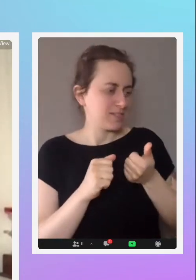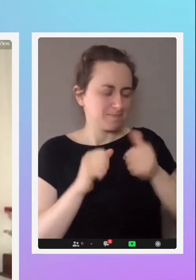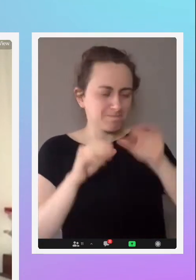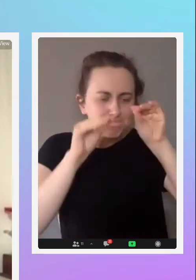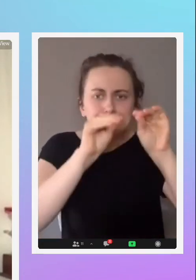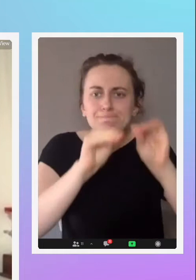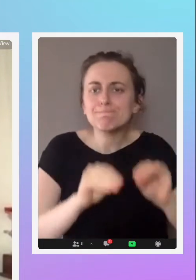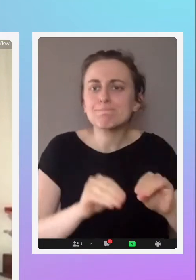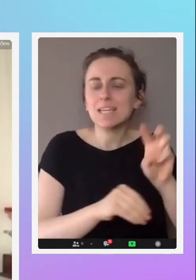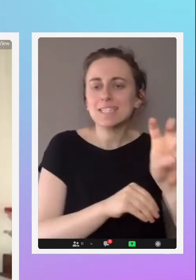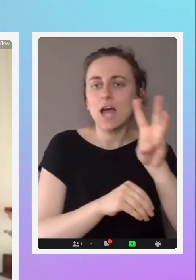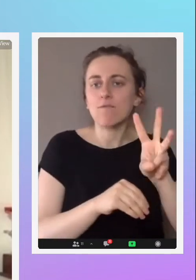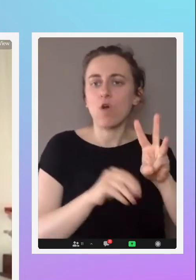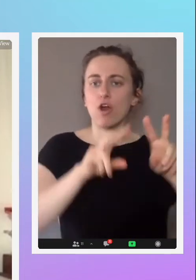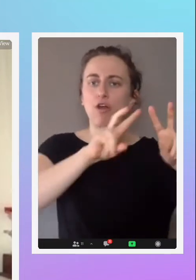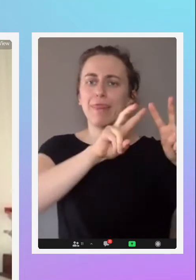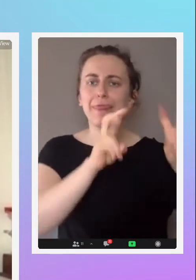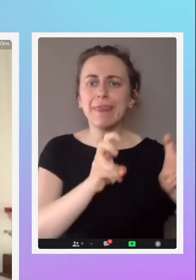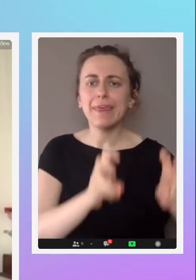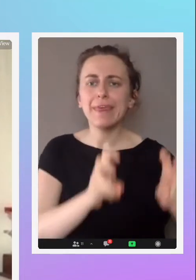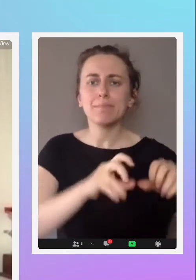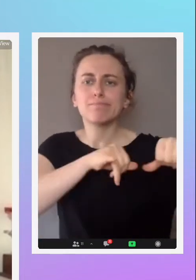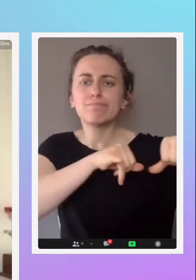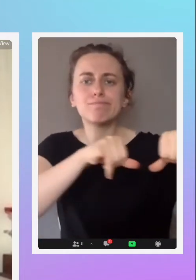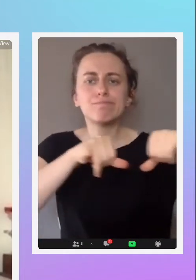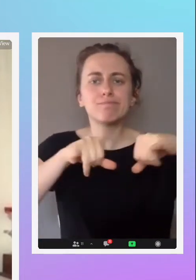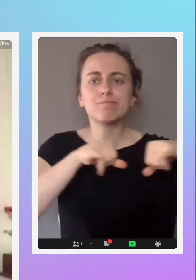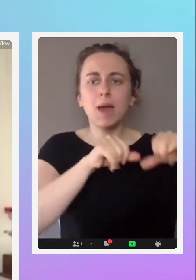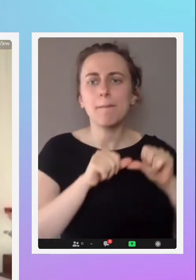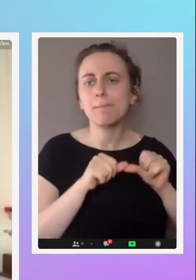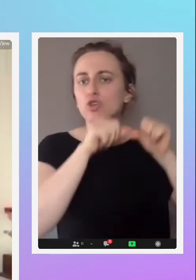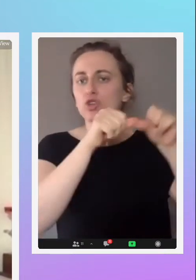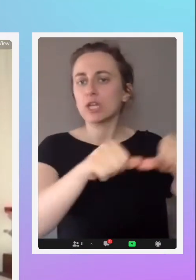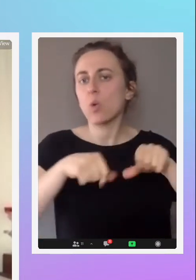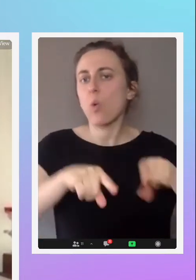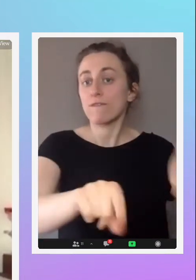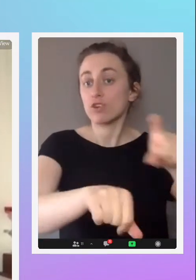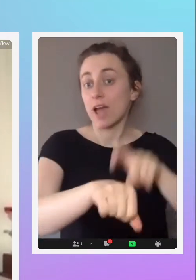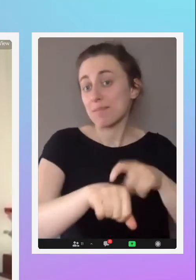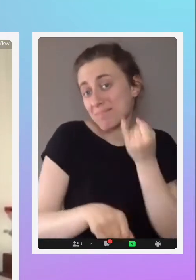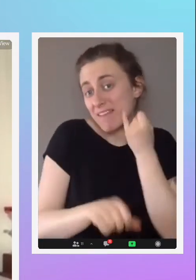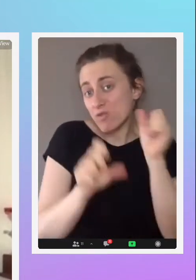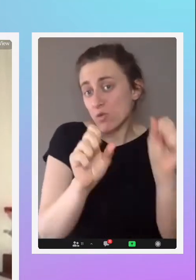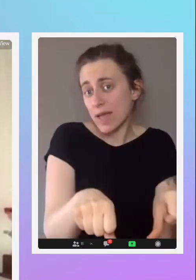which is persistent over time, if that's at all possible. Of course, when you add new features